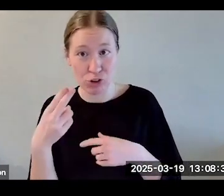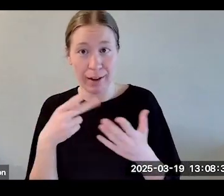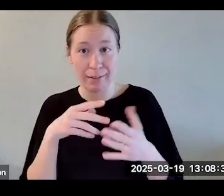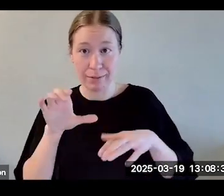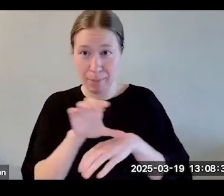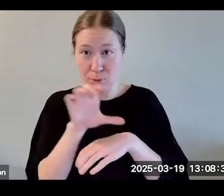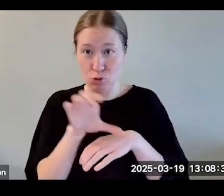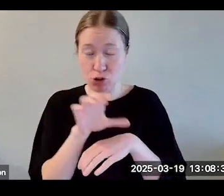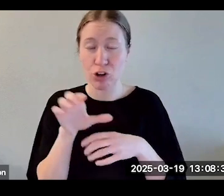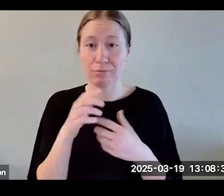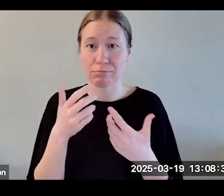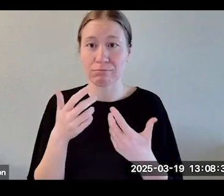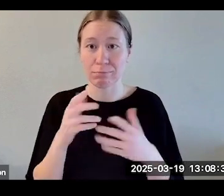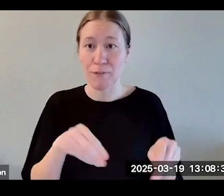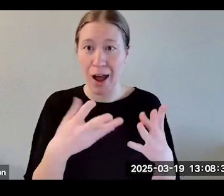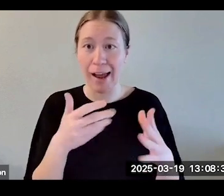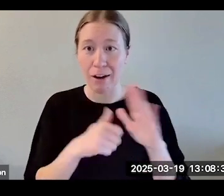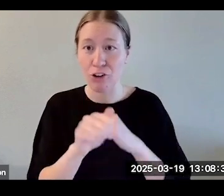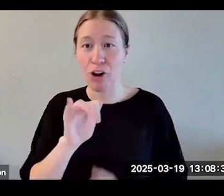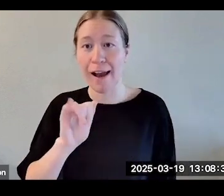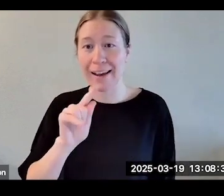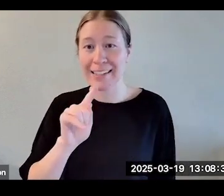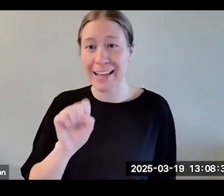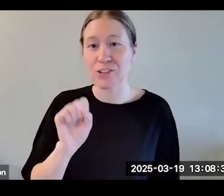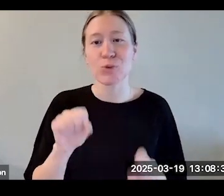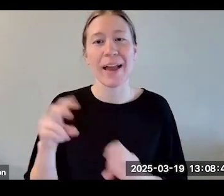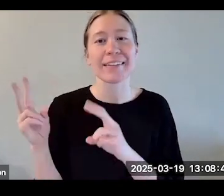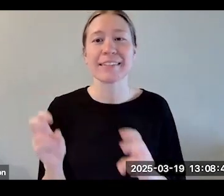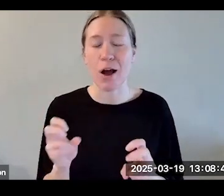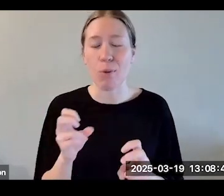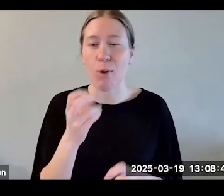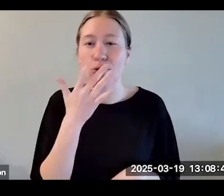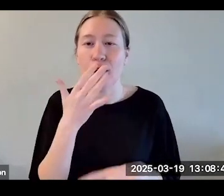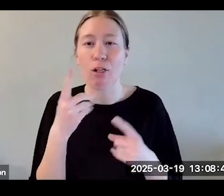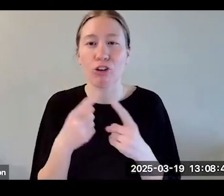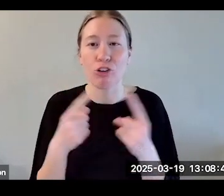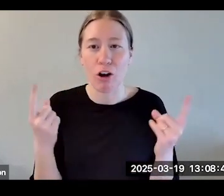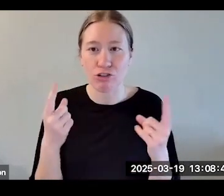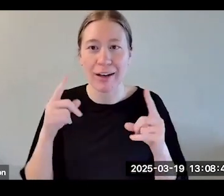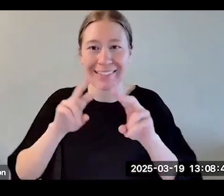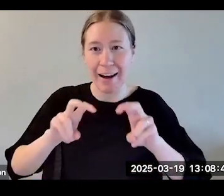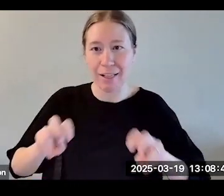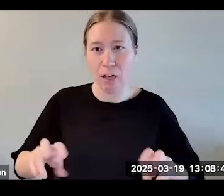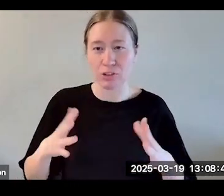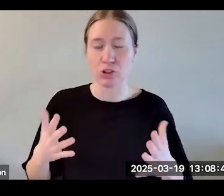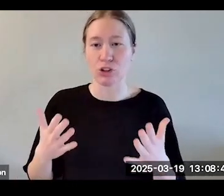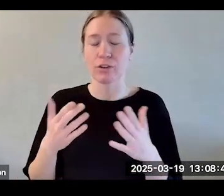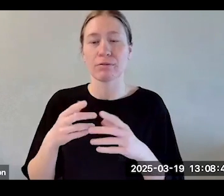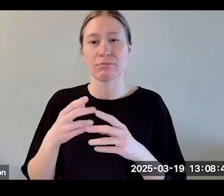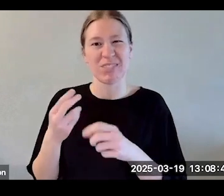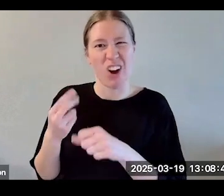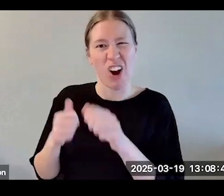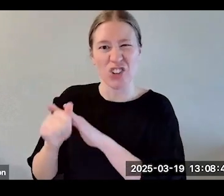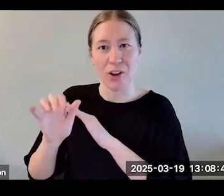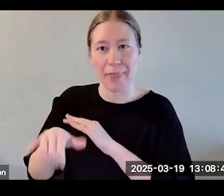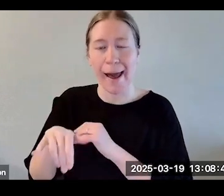you can actually download the Colour Contrast Analyser from the Block M icon in your computer